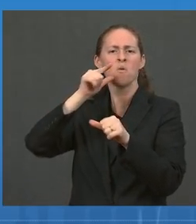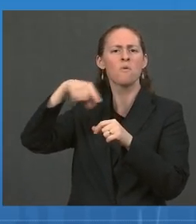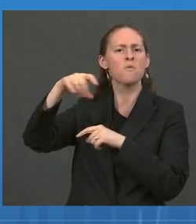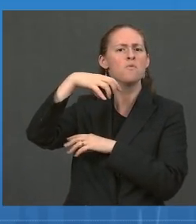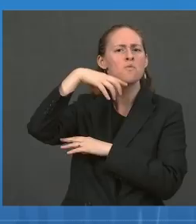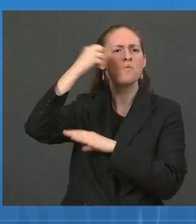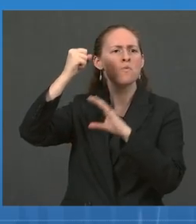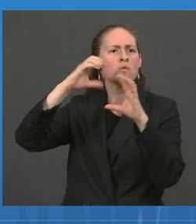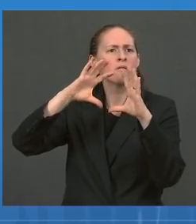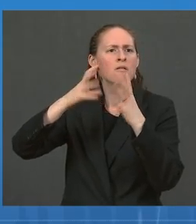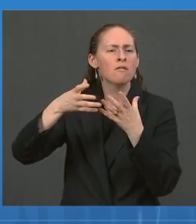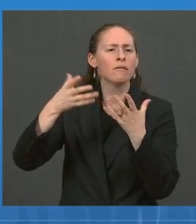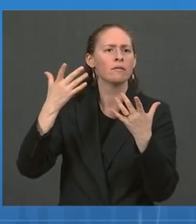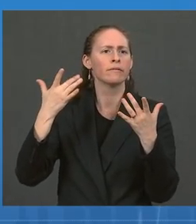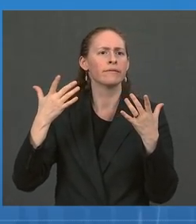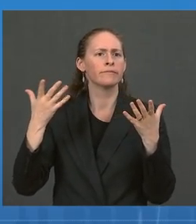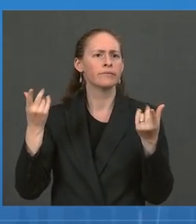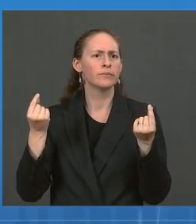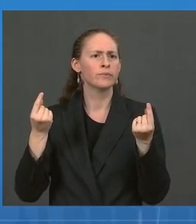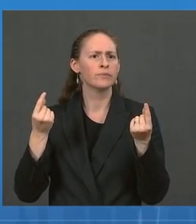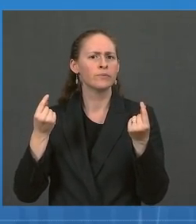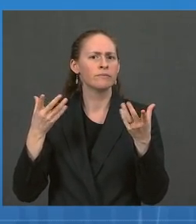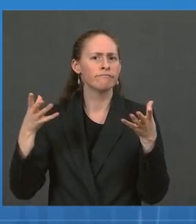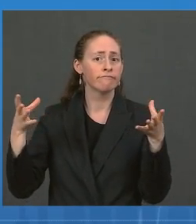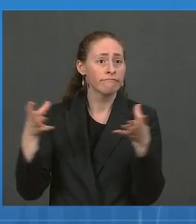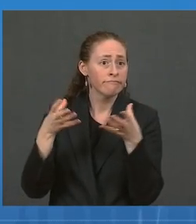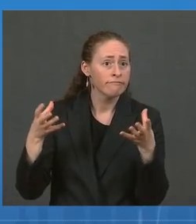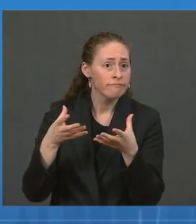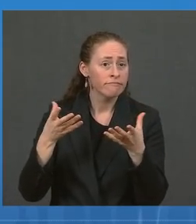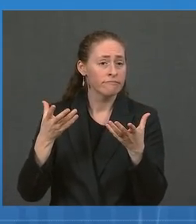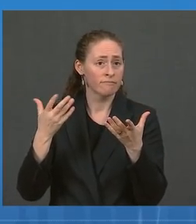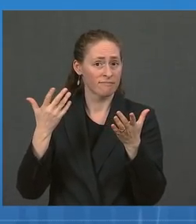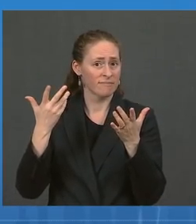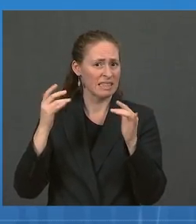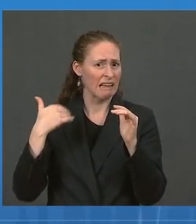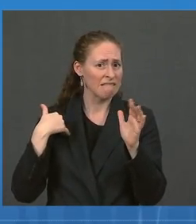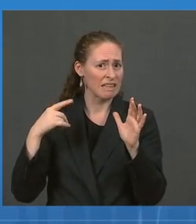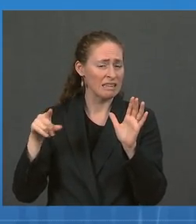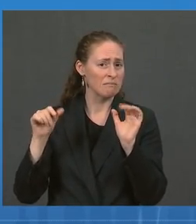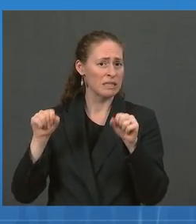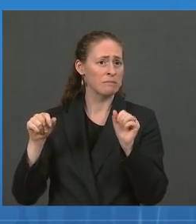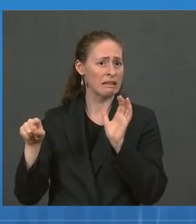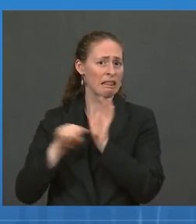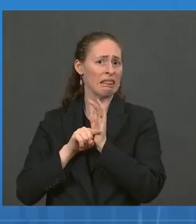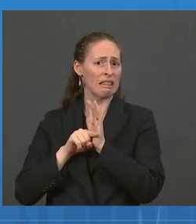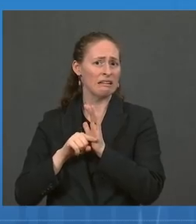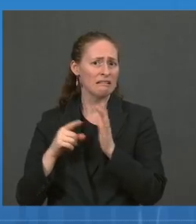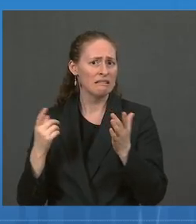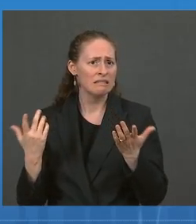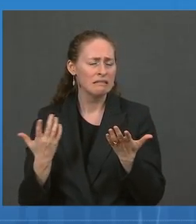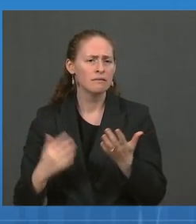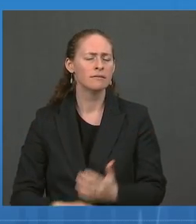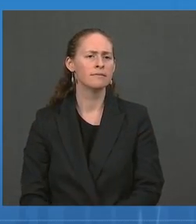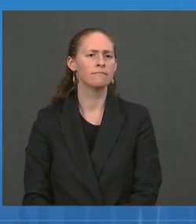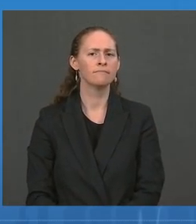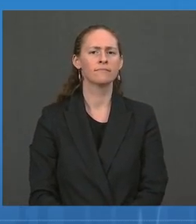Dr. Fauci: Yeah, I can -- I can answer that, Jeff. We're doing a very large cohort study